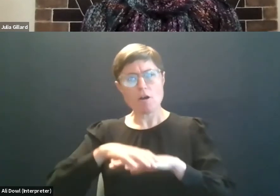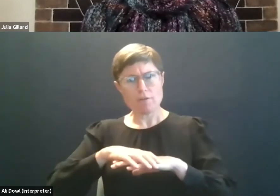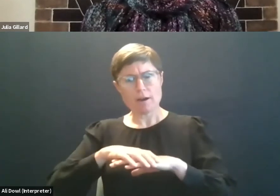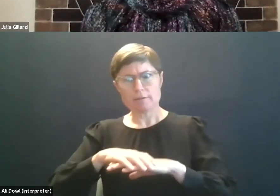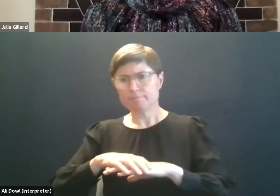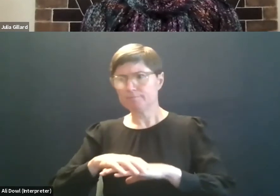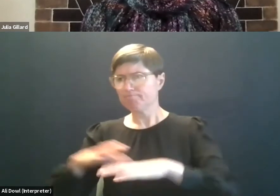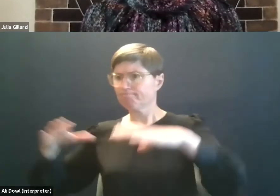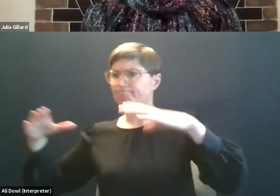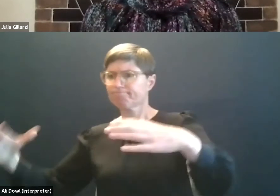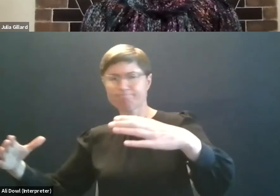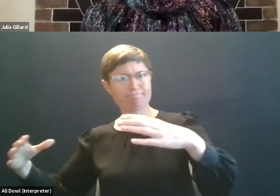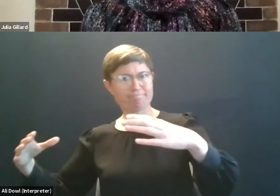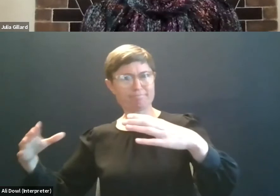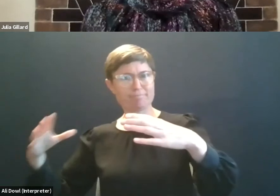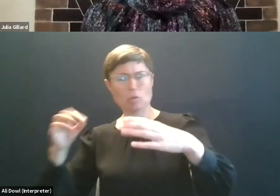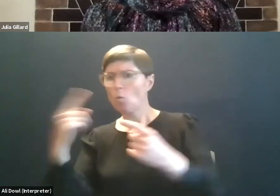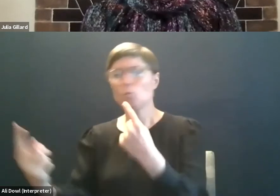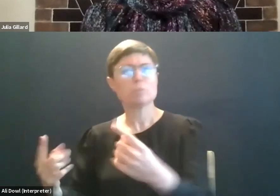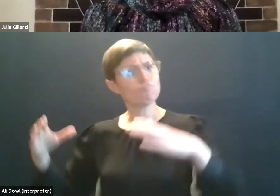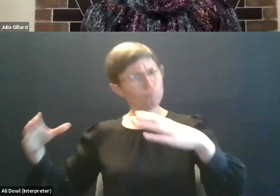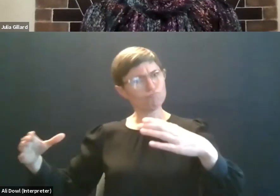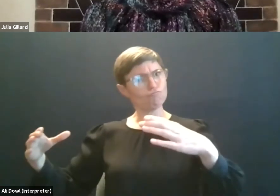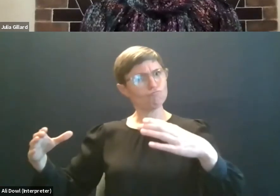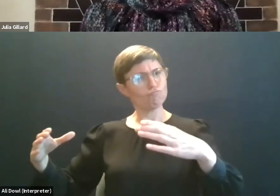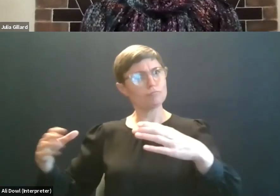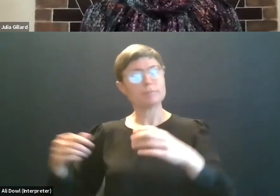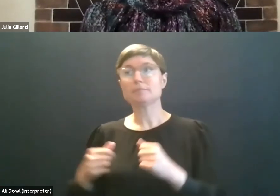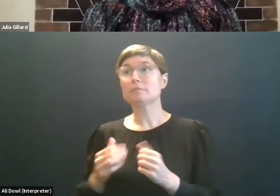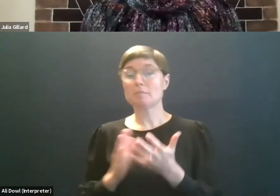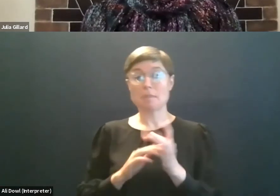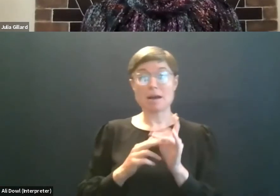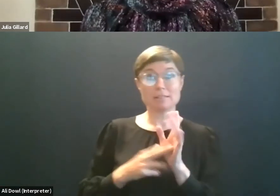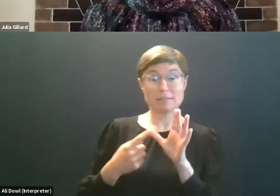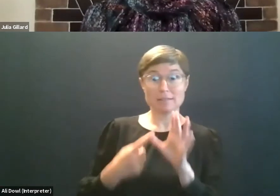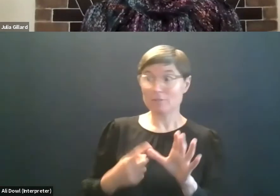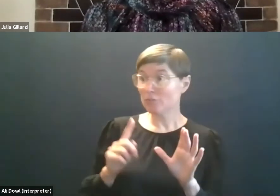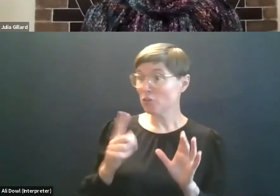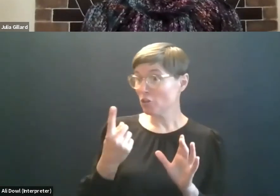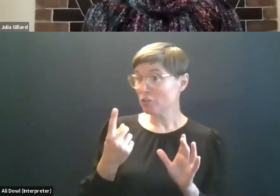for the greater good? Do you want me to kick-off and then see - does that work for you?